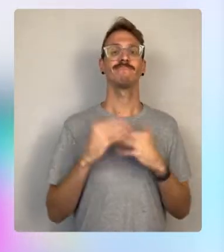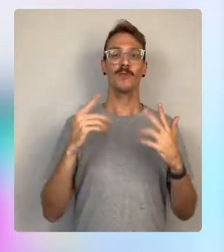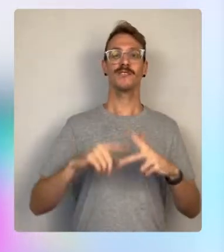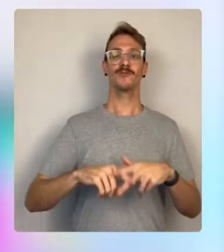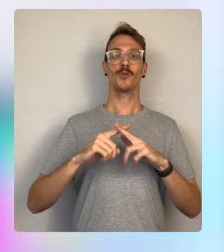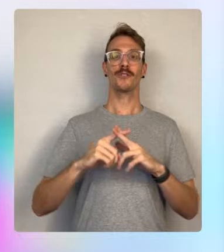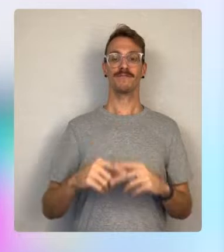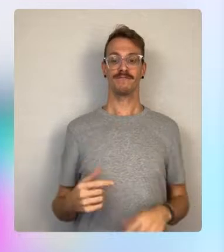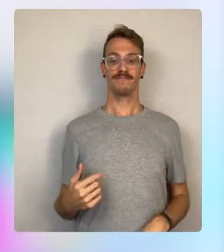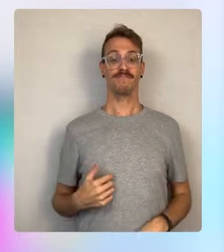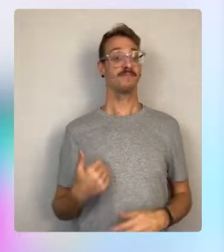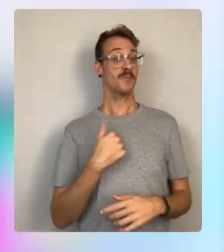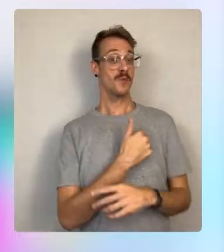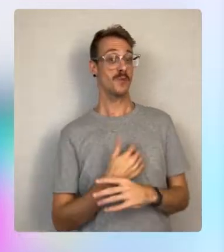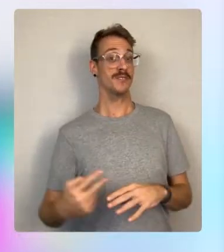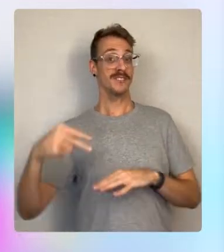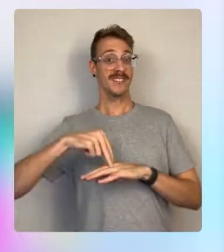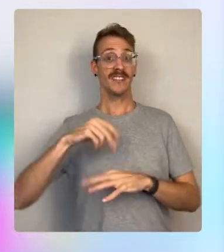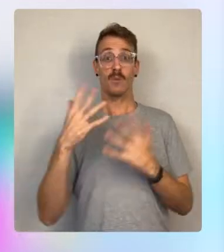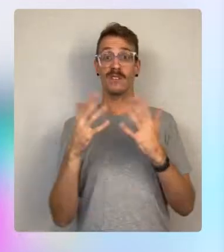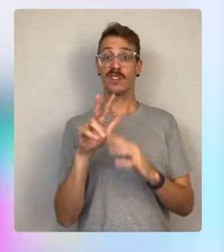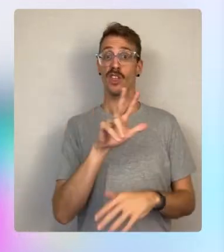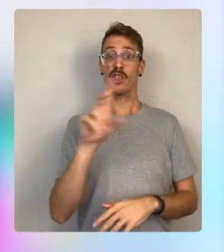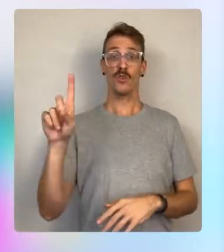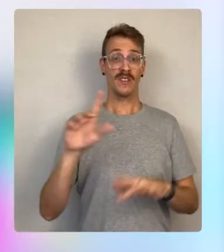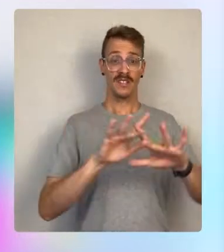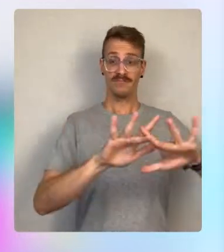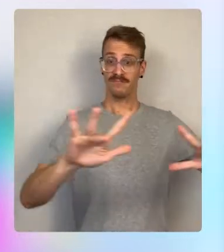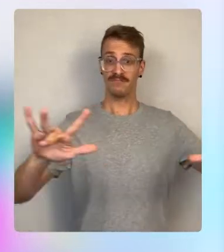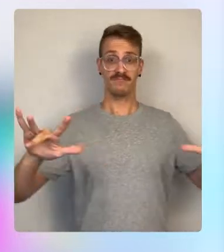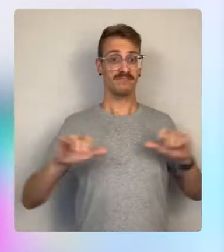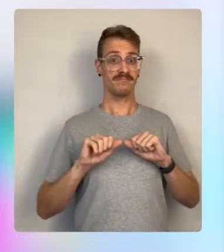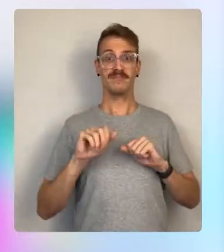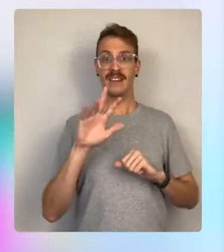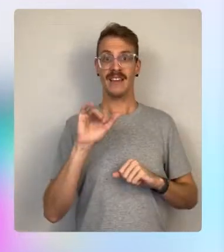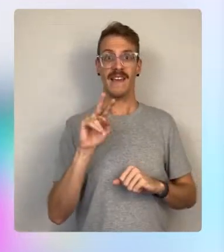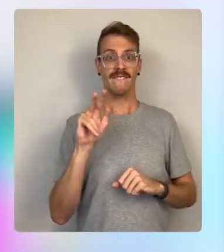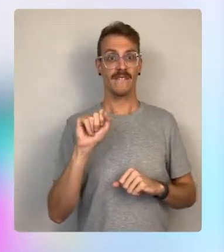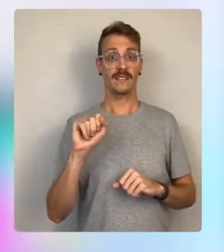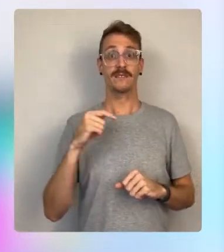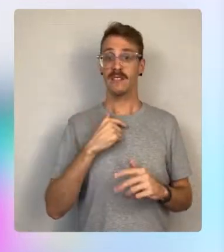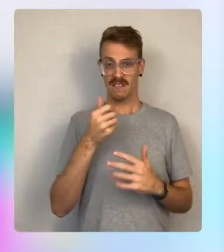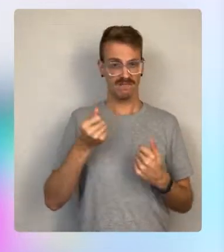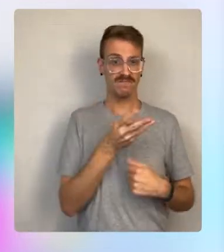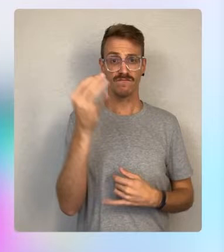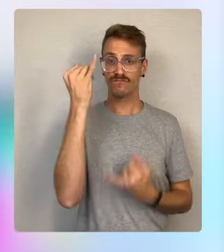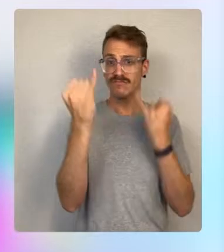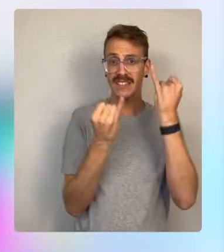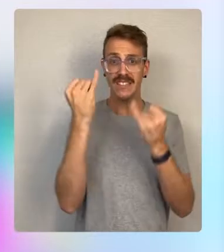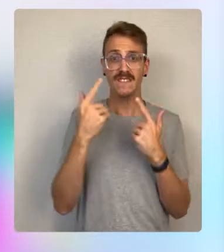We are standing in what is essentially a 3D blank canvas. We have a bunch of ideas for what we want to do,